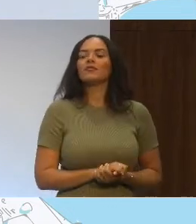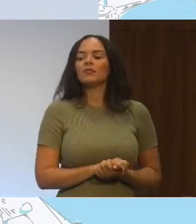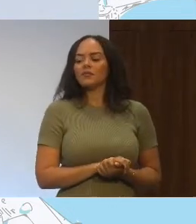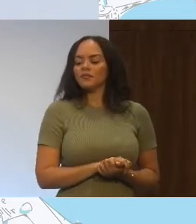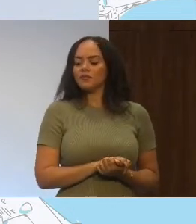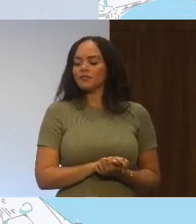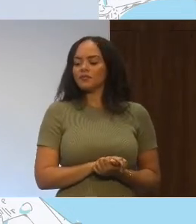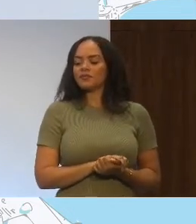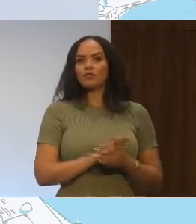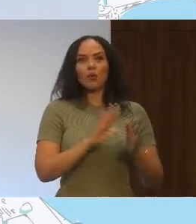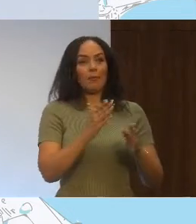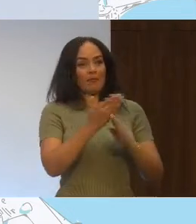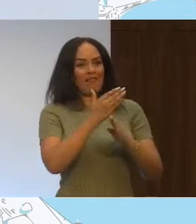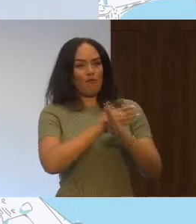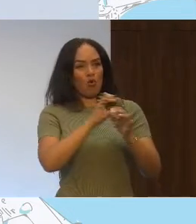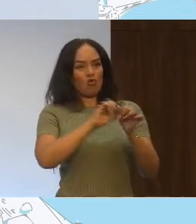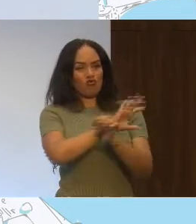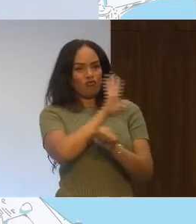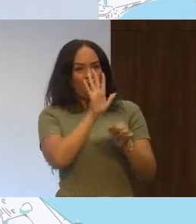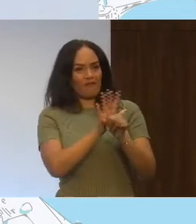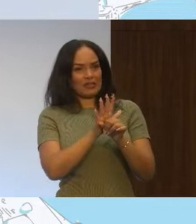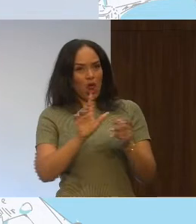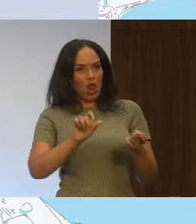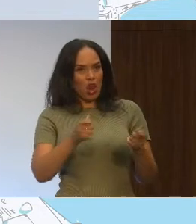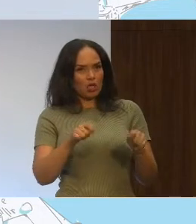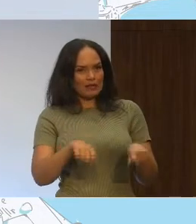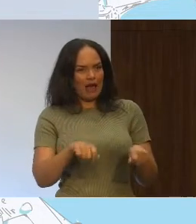Just before lockdown, I read about a new anti CGRP medication,